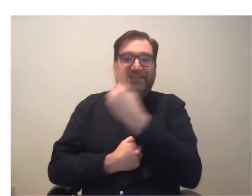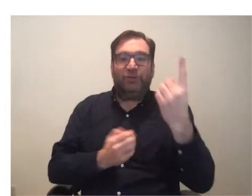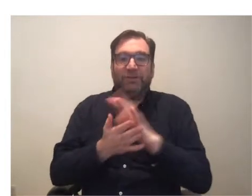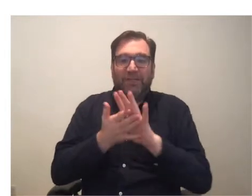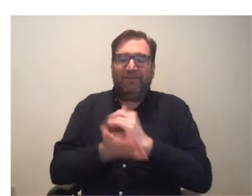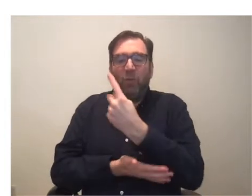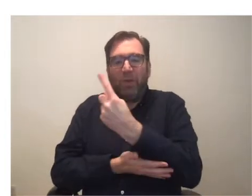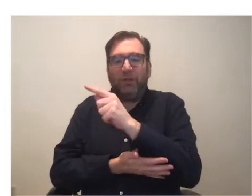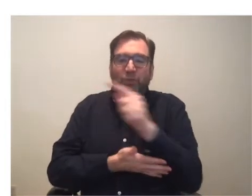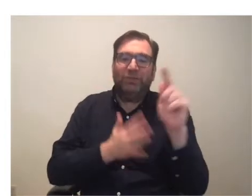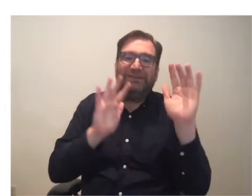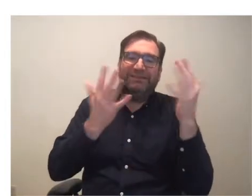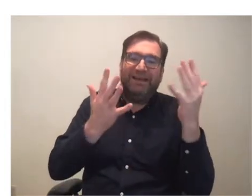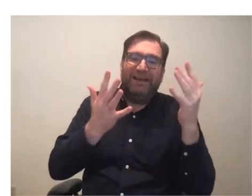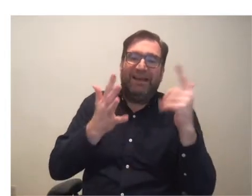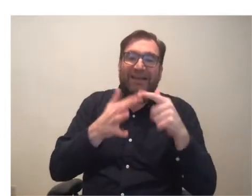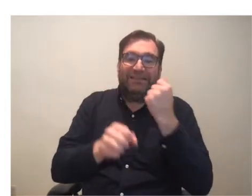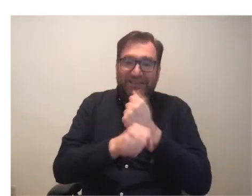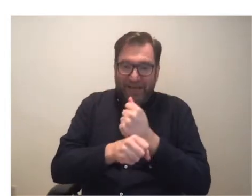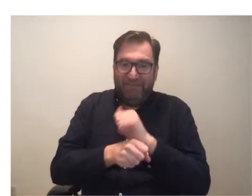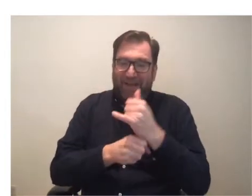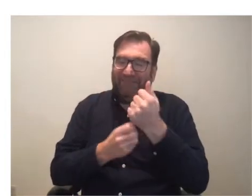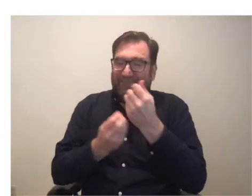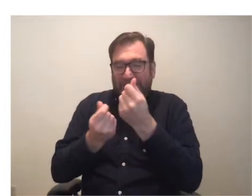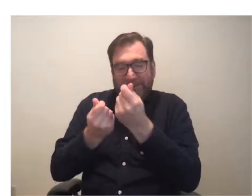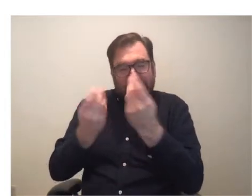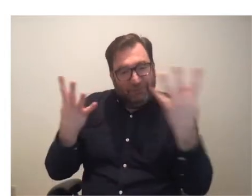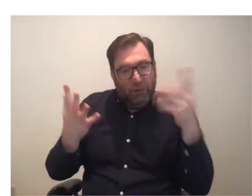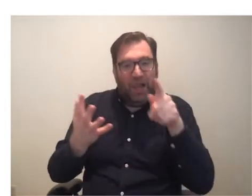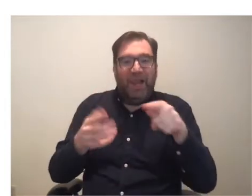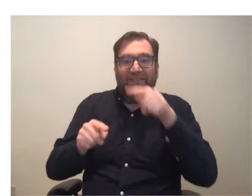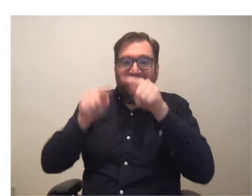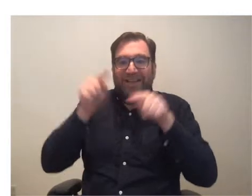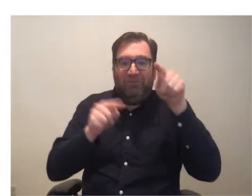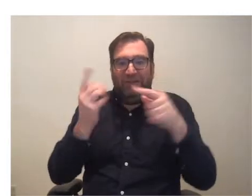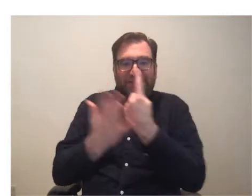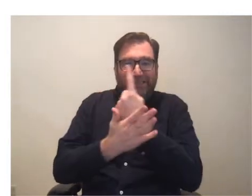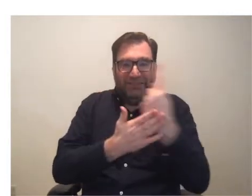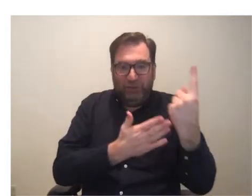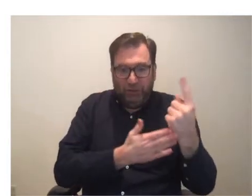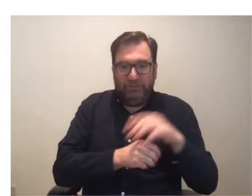where each sign has between 1 and 10 examples and may have several variants,